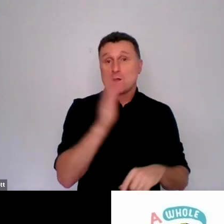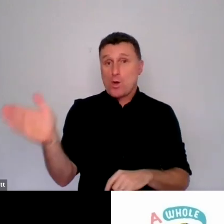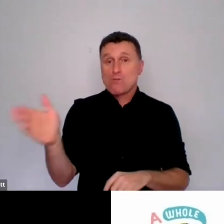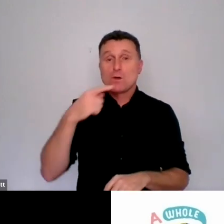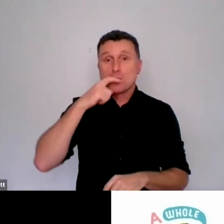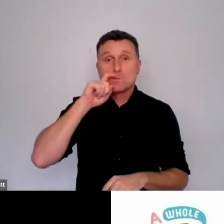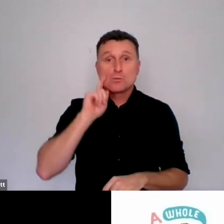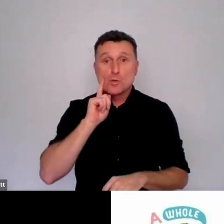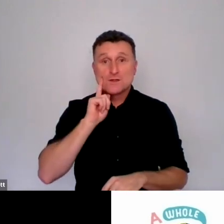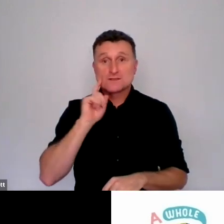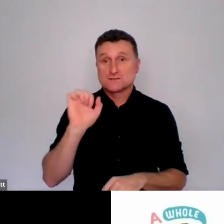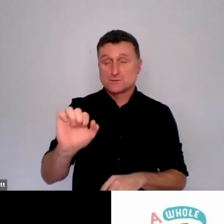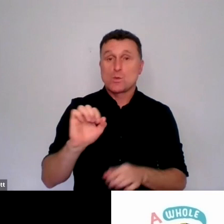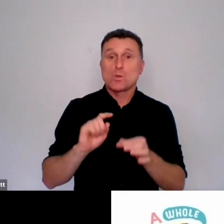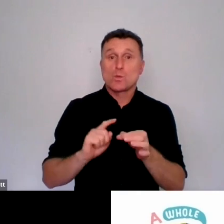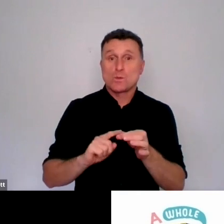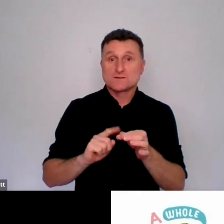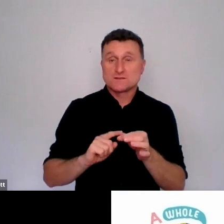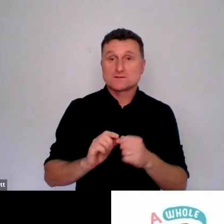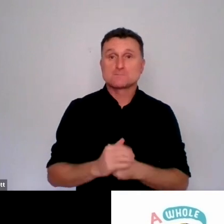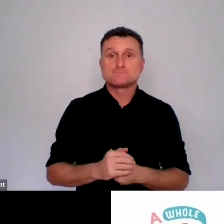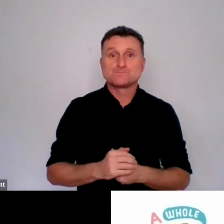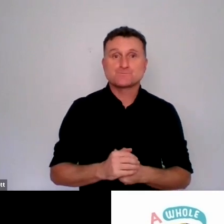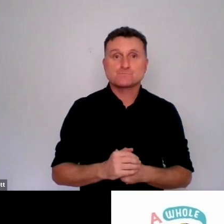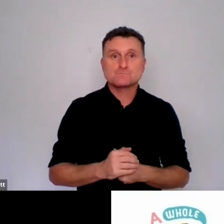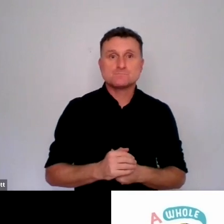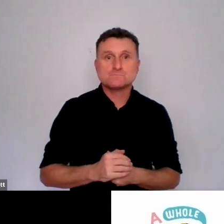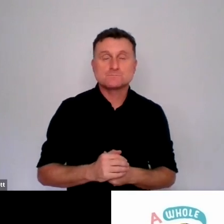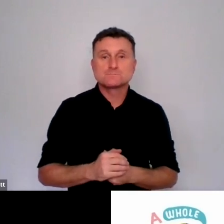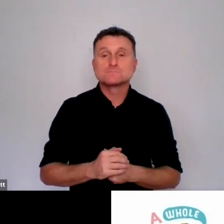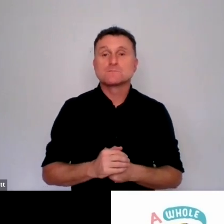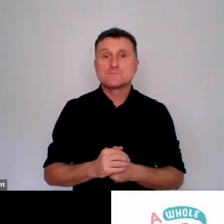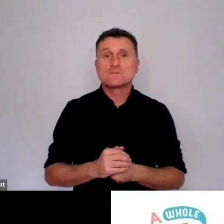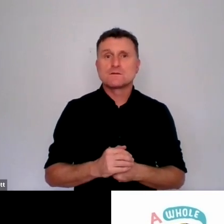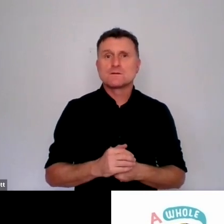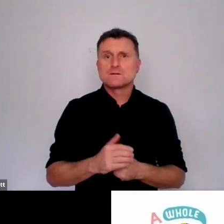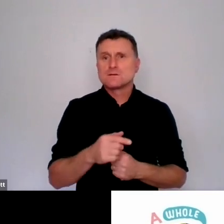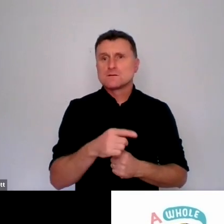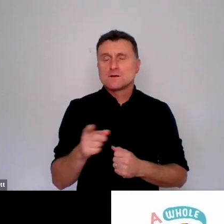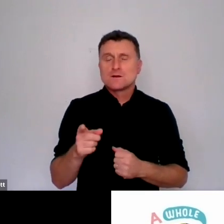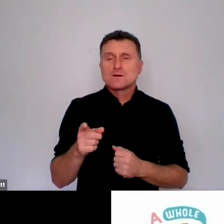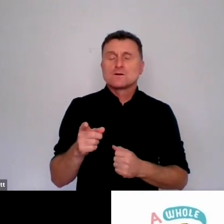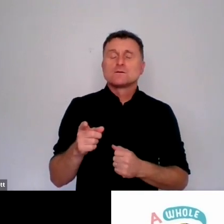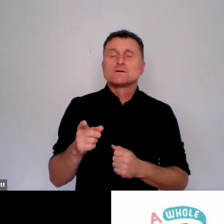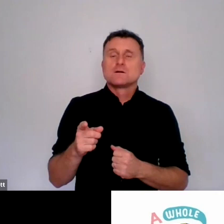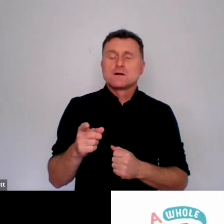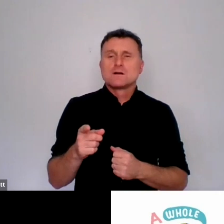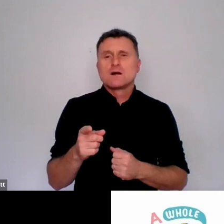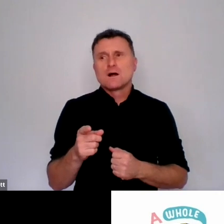questions. Kia ora Paula I don’t think any of us underestimate what a big job